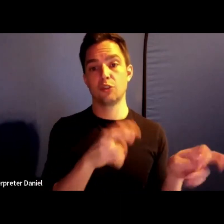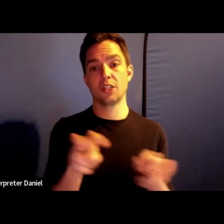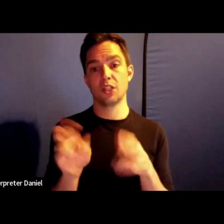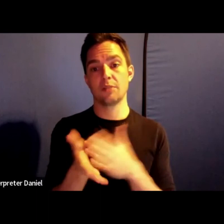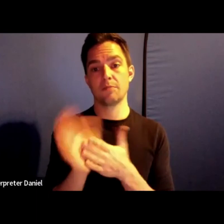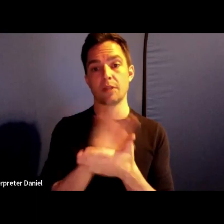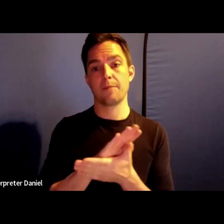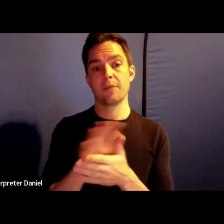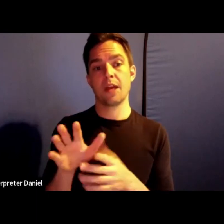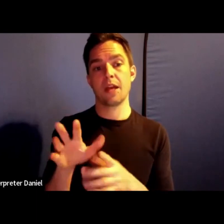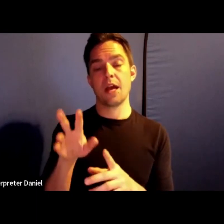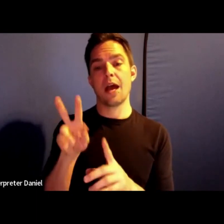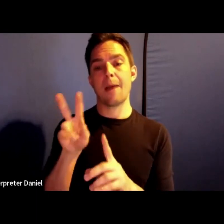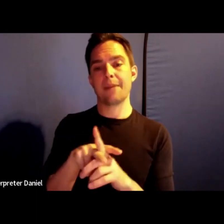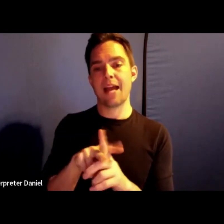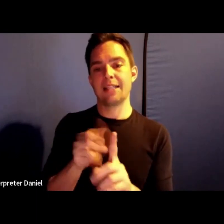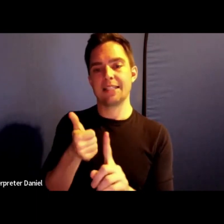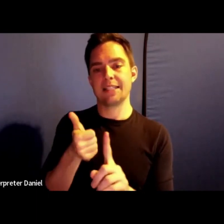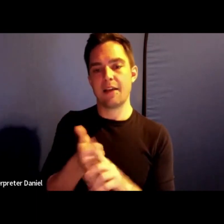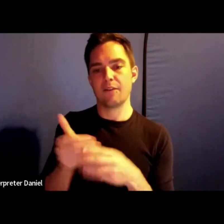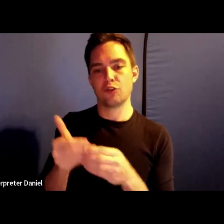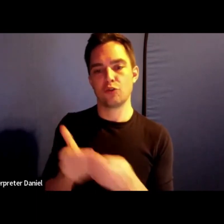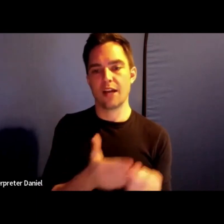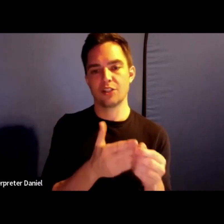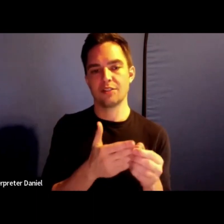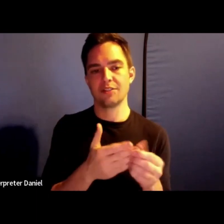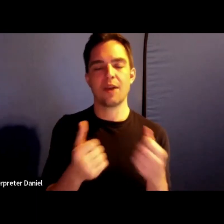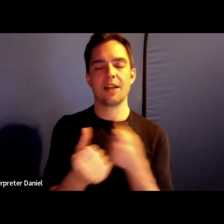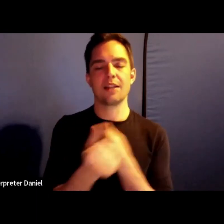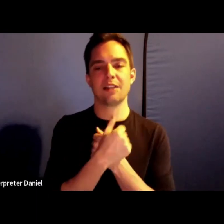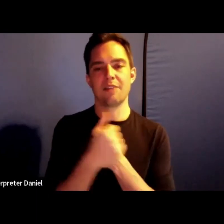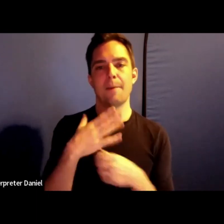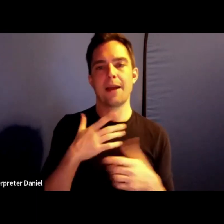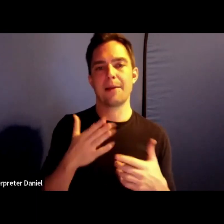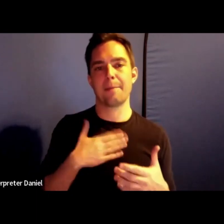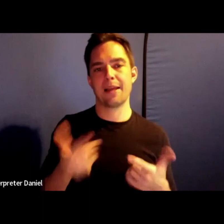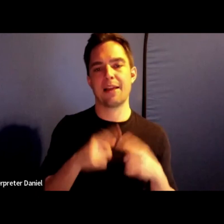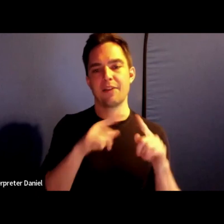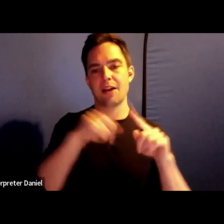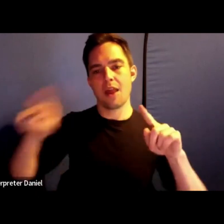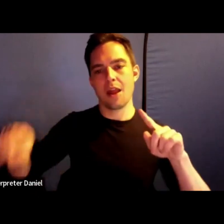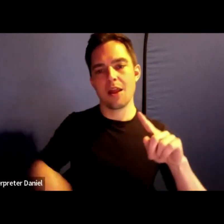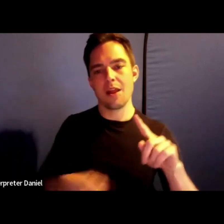applied self direction. So I love how my life comes back from where I started.